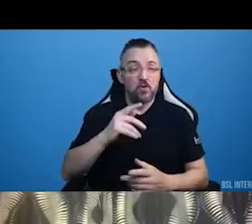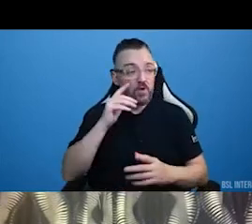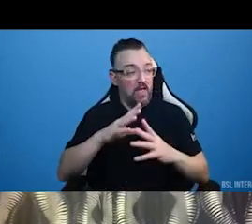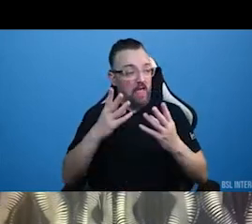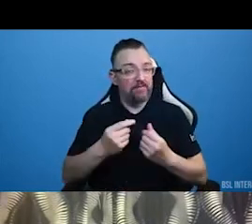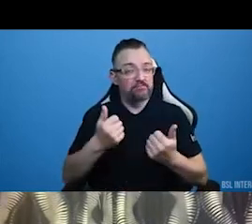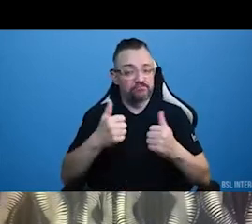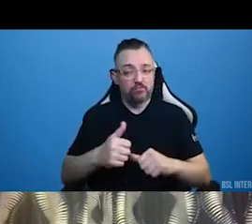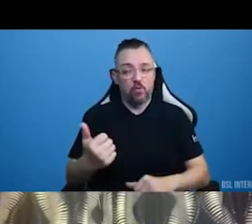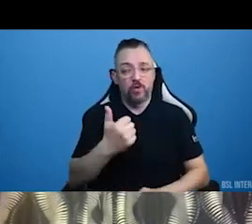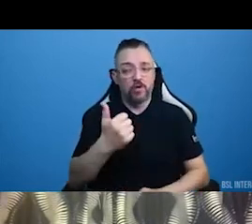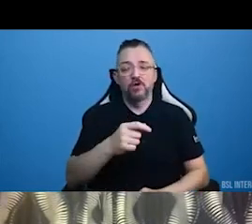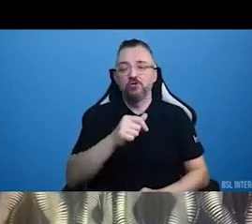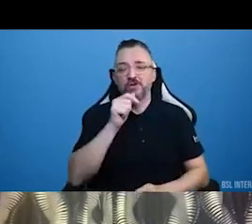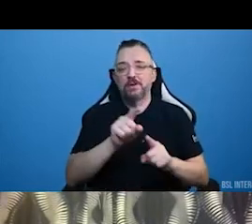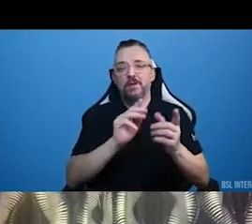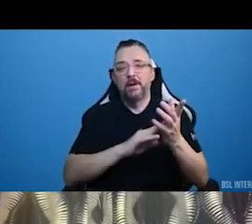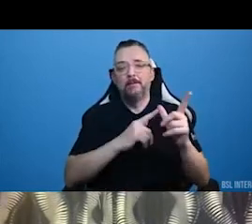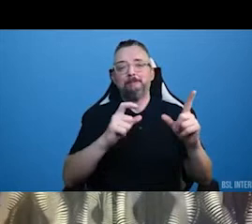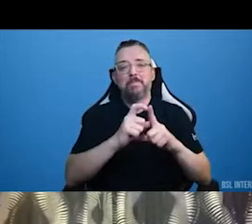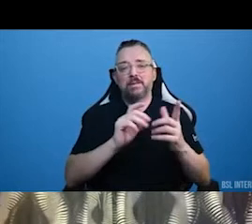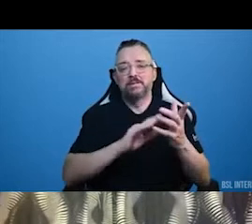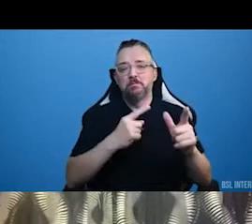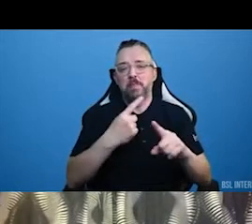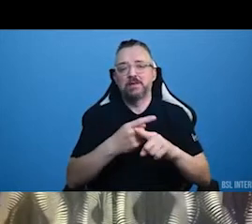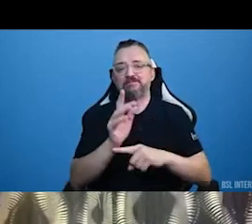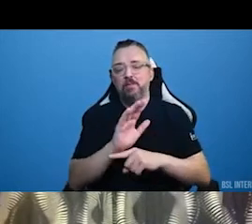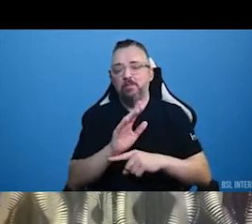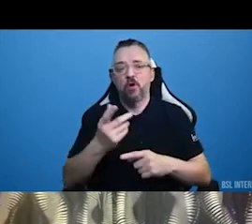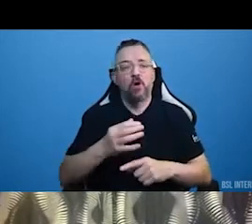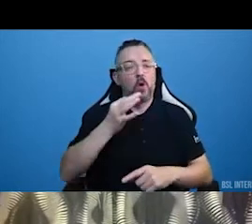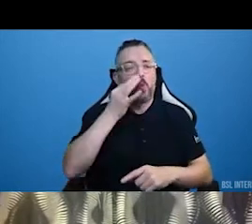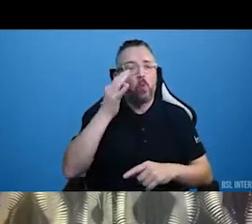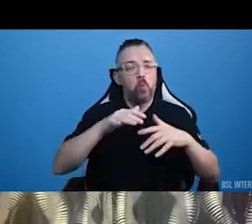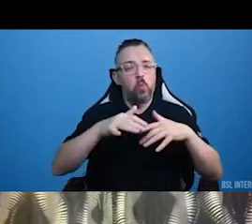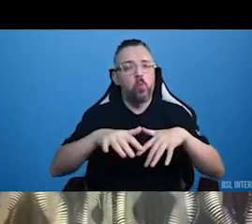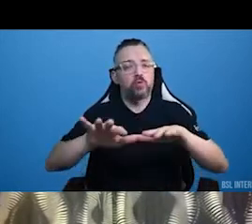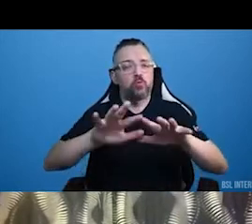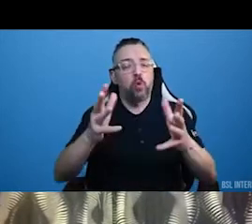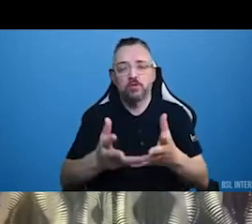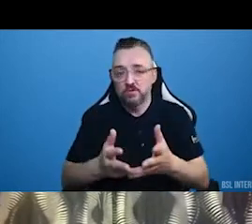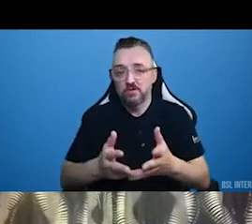So not "Mad Max," not "Waterworld," but where things are better, where we actually have a just transition.